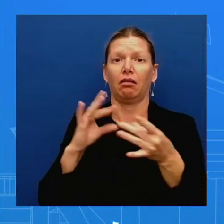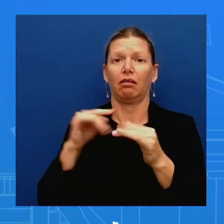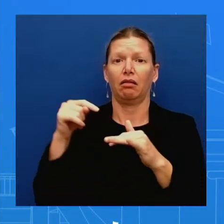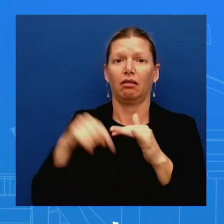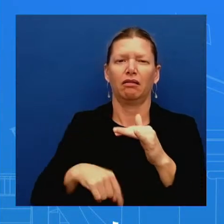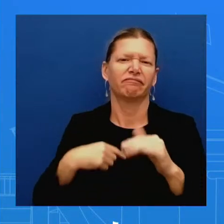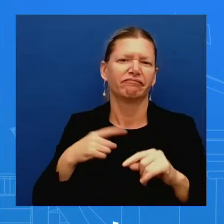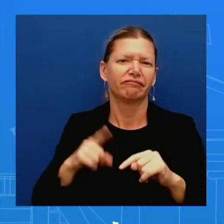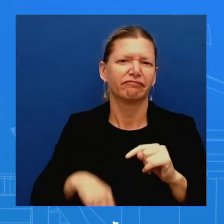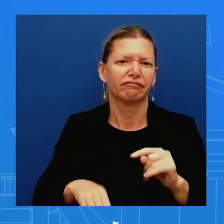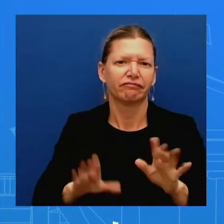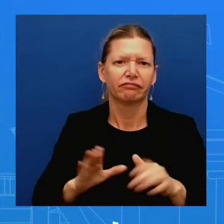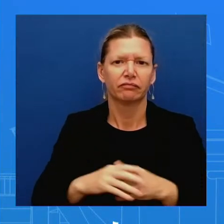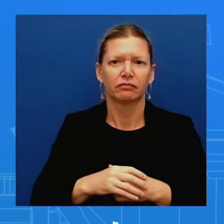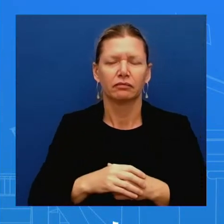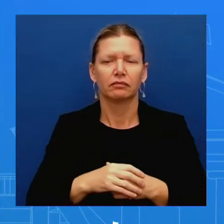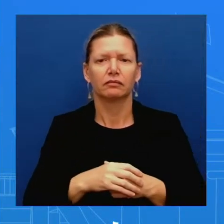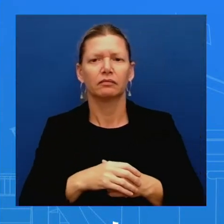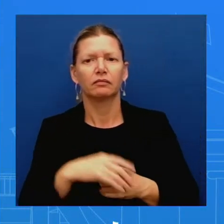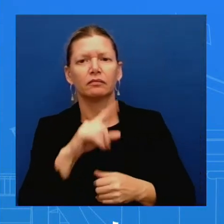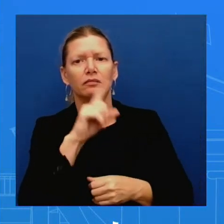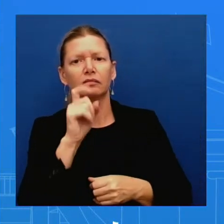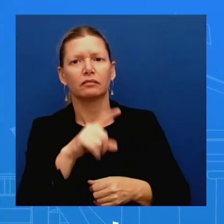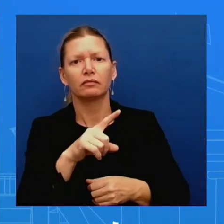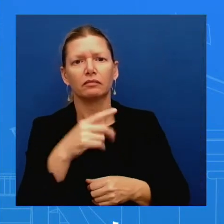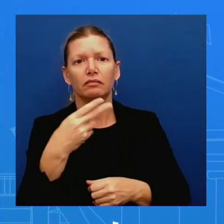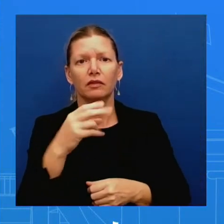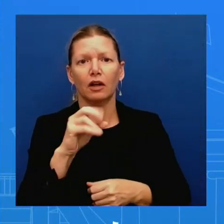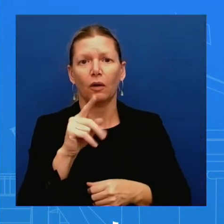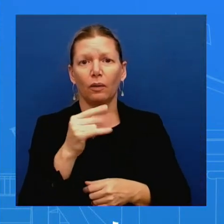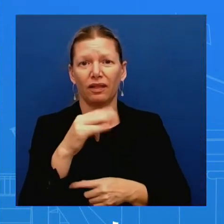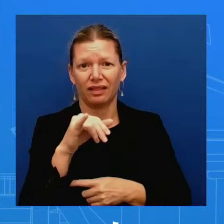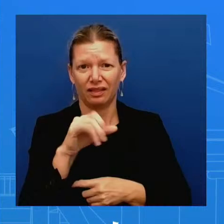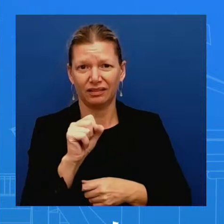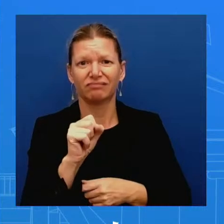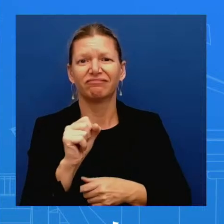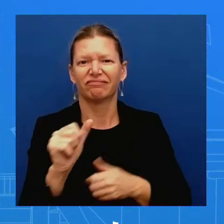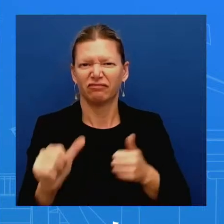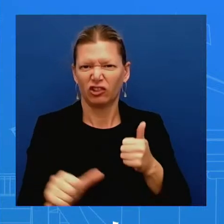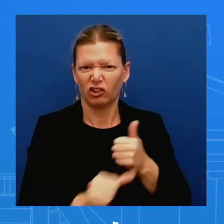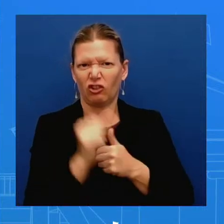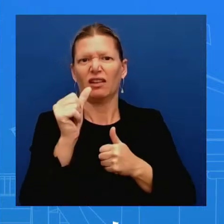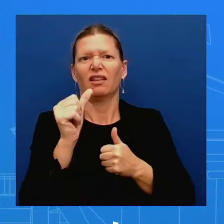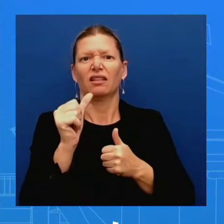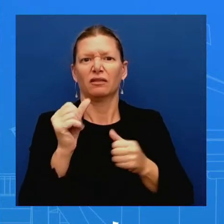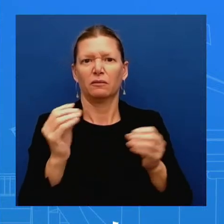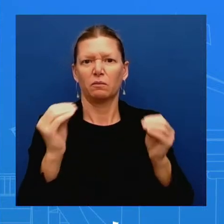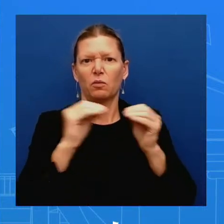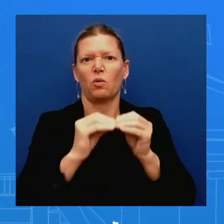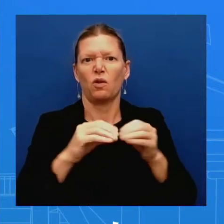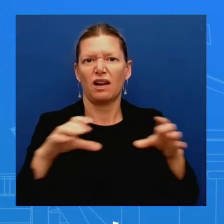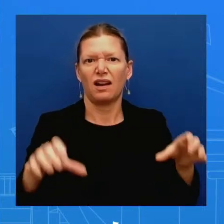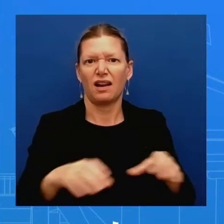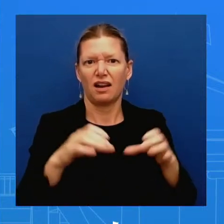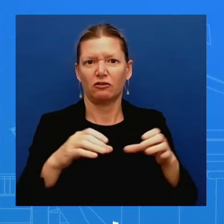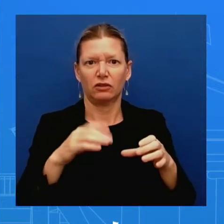that they claim are heading for Israel and potentially even in the Mediterranean. Will the U.S. continue operations against the Houthis